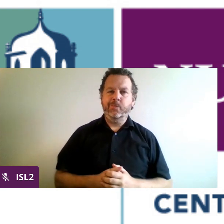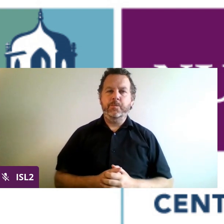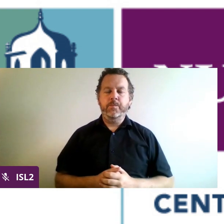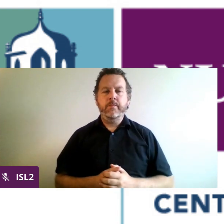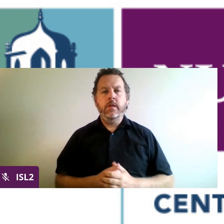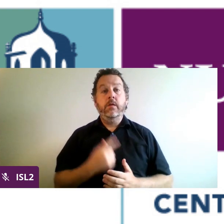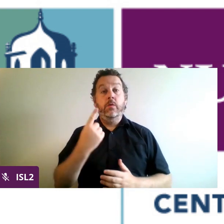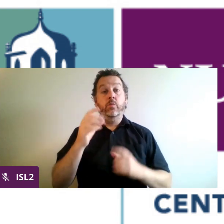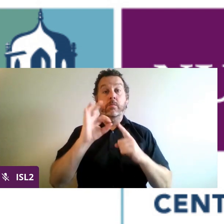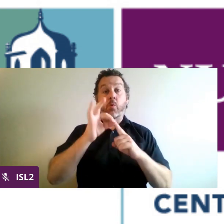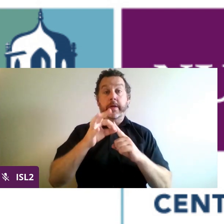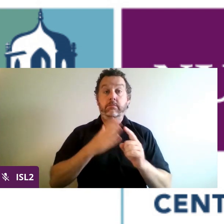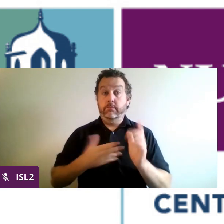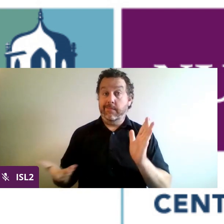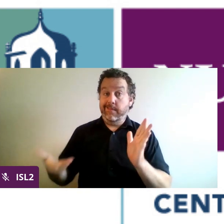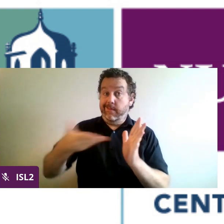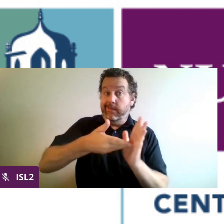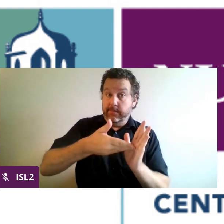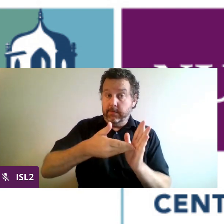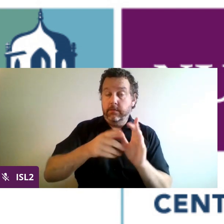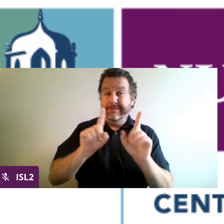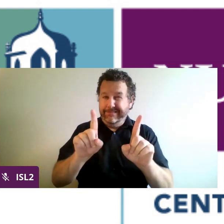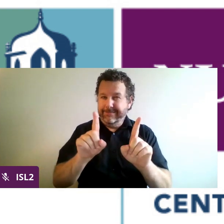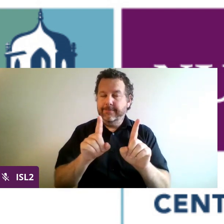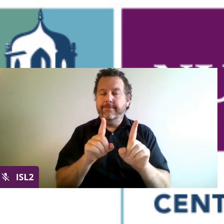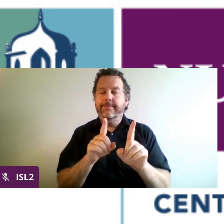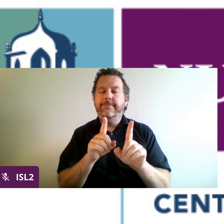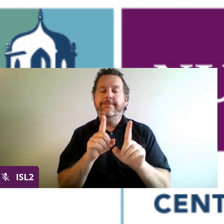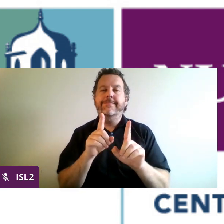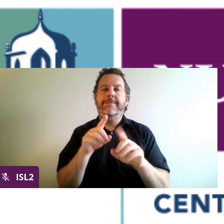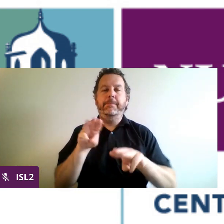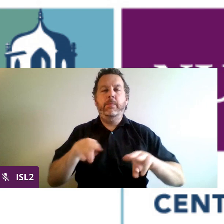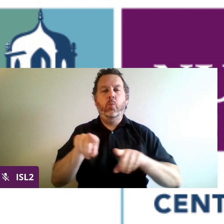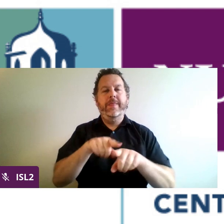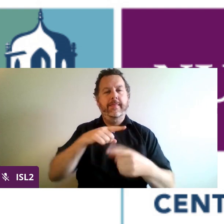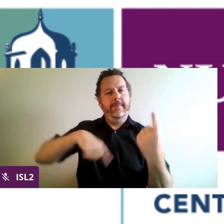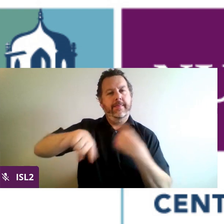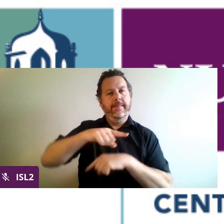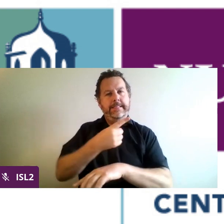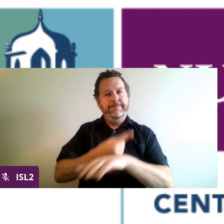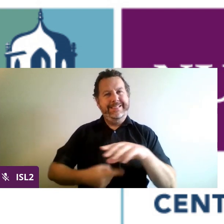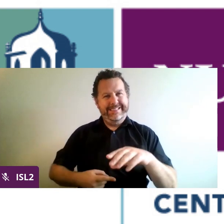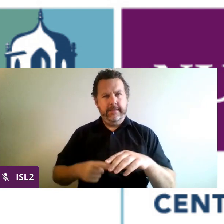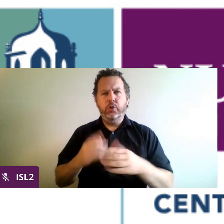Using a word people with disabilities, not seeing economically empowered enough or seeing consumers.